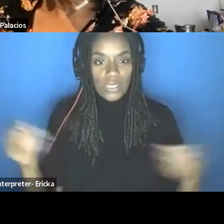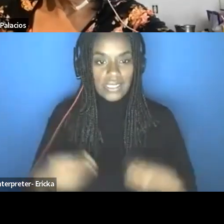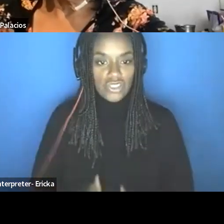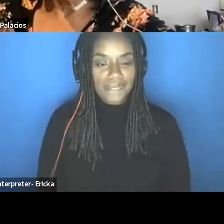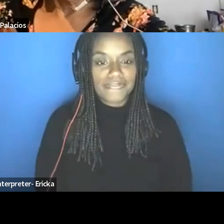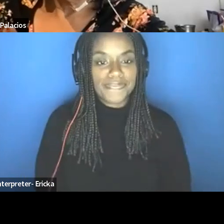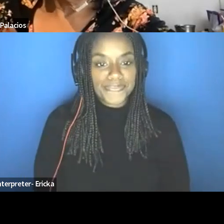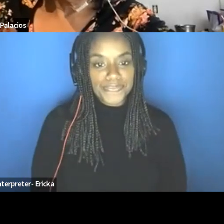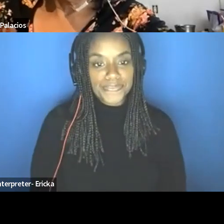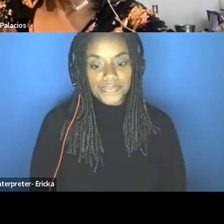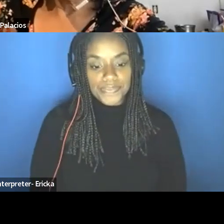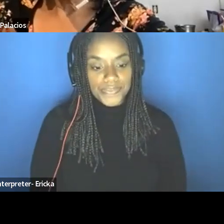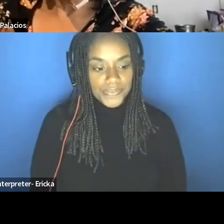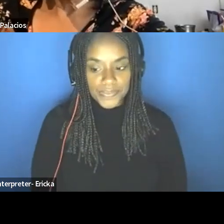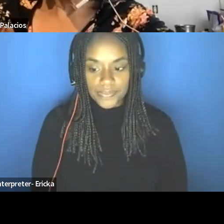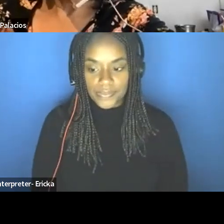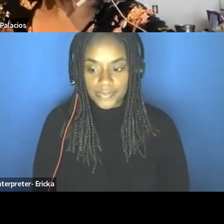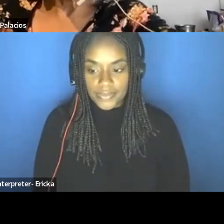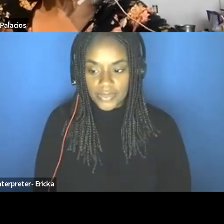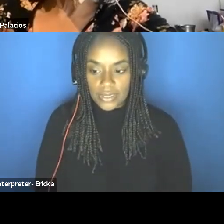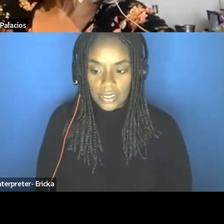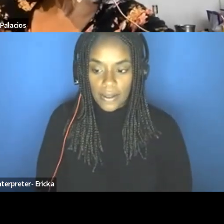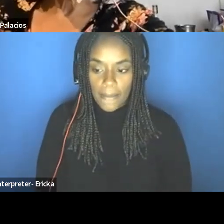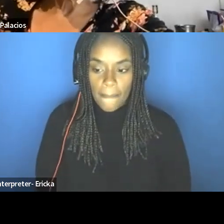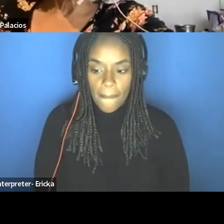And just the thought of having someone with a different dietary need challenges us in a different way so it is a lot for individual growth, as well, as well as good for the organization.